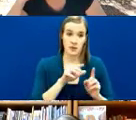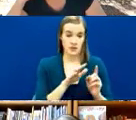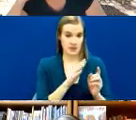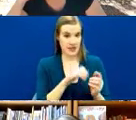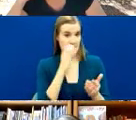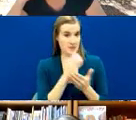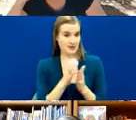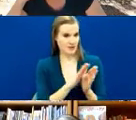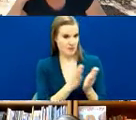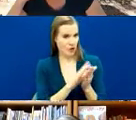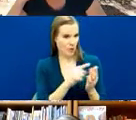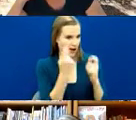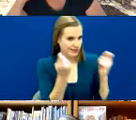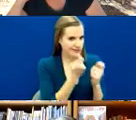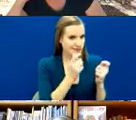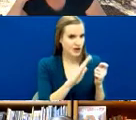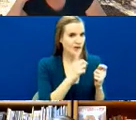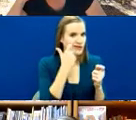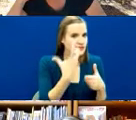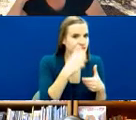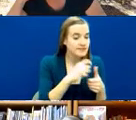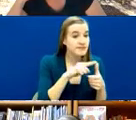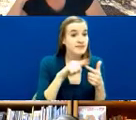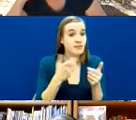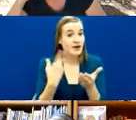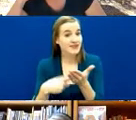about your experience with the sculptor Gina Klawitter, Jennifer?